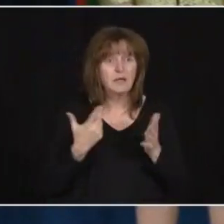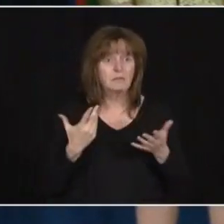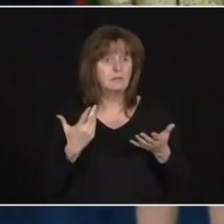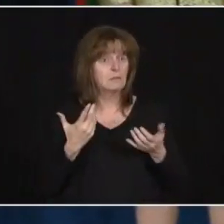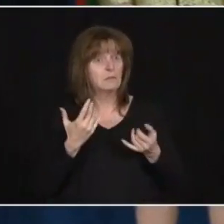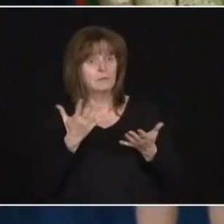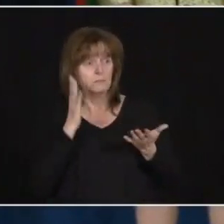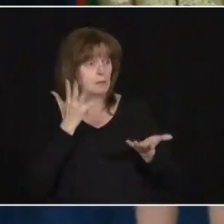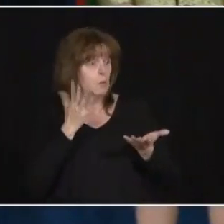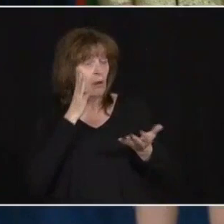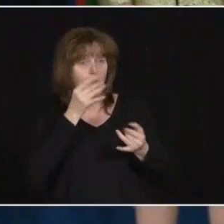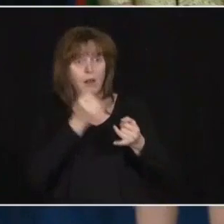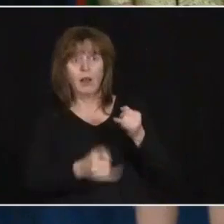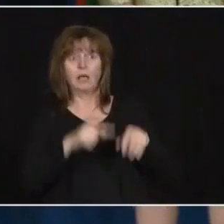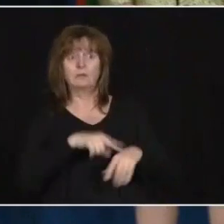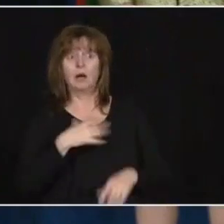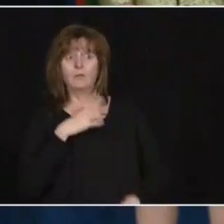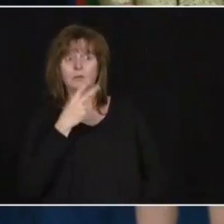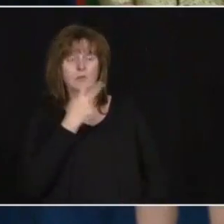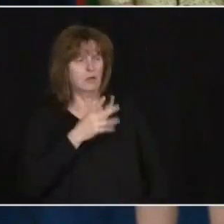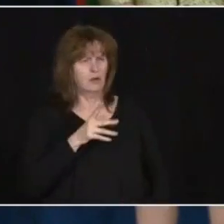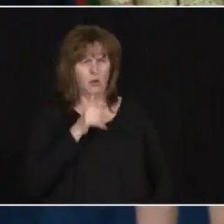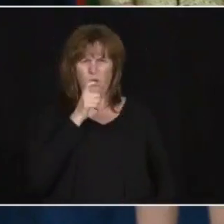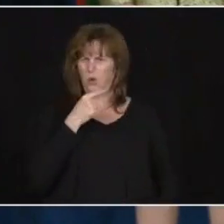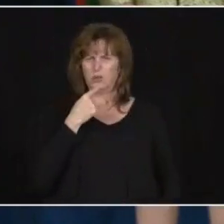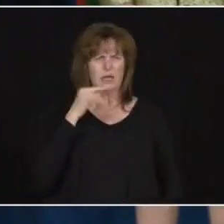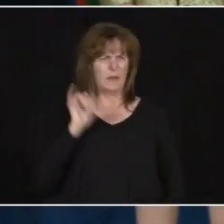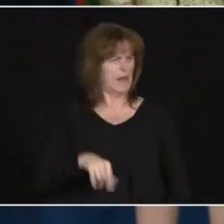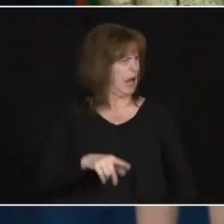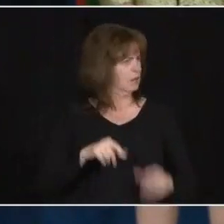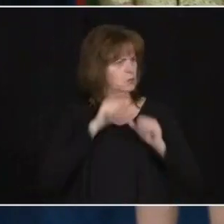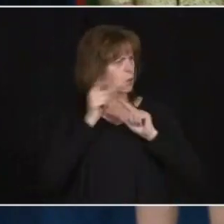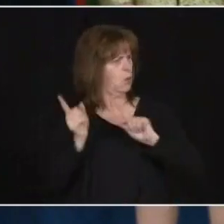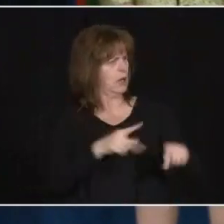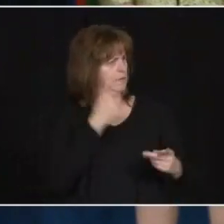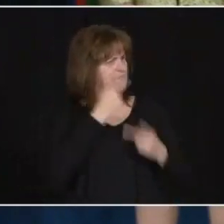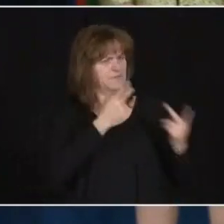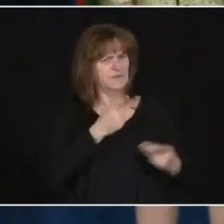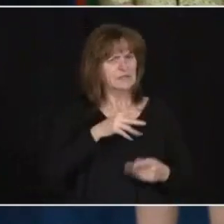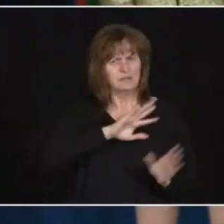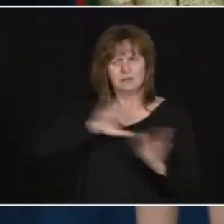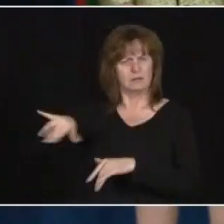in some cases -- I don't know who has come up with this ridiculous idea, but